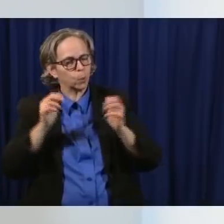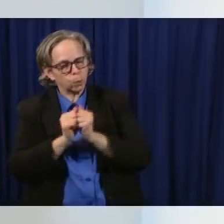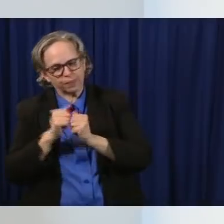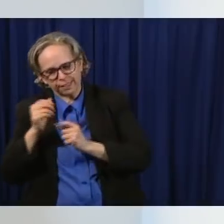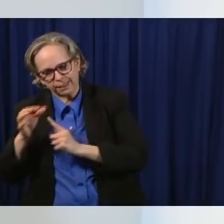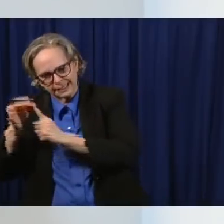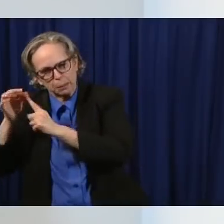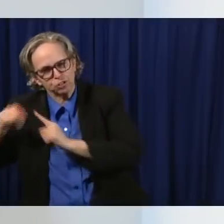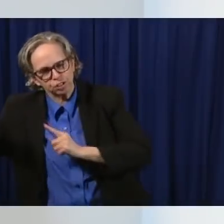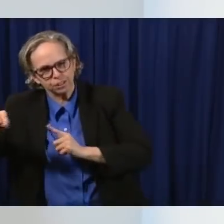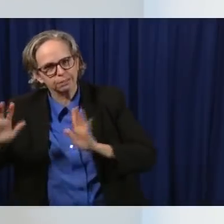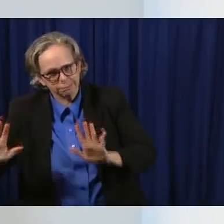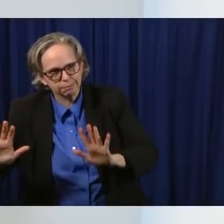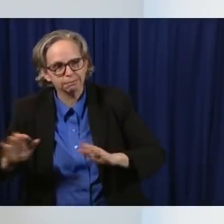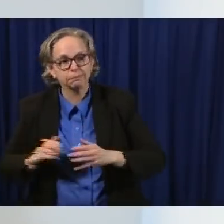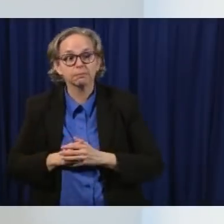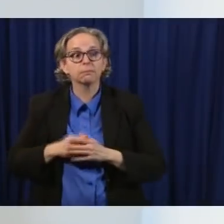THESE ARE THE GUIDELINES THAT